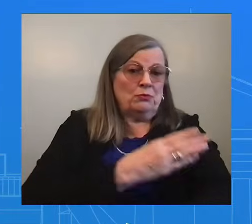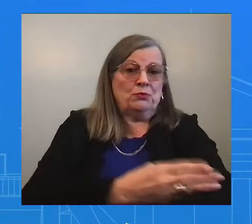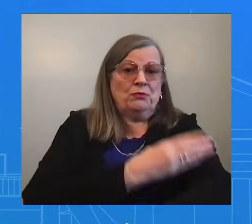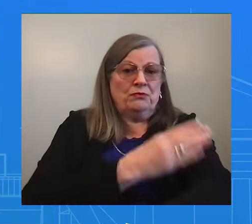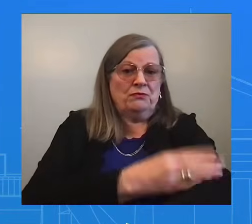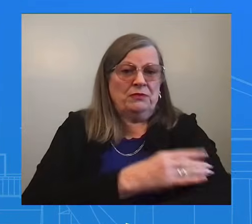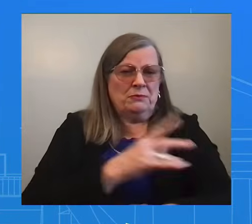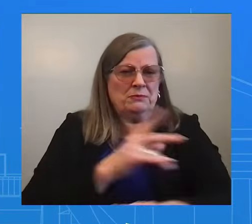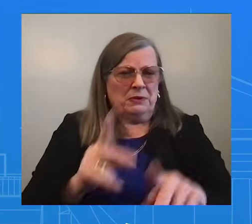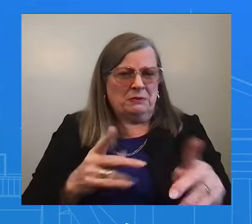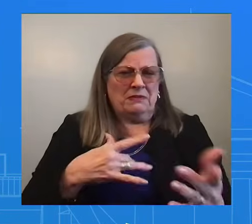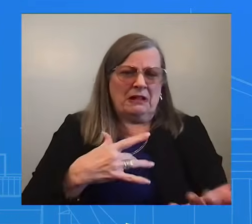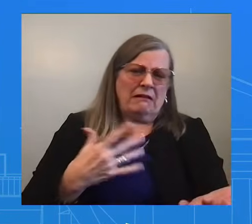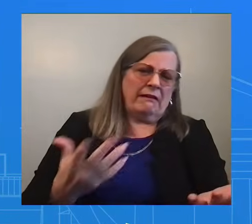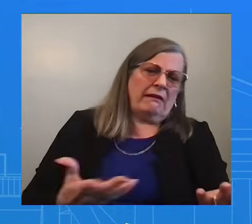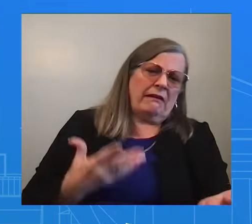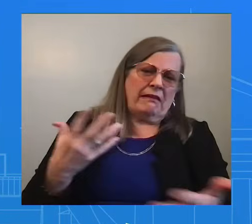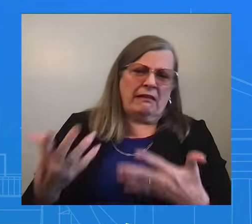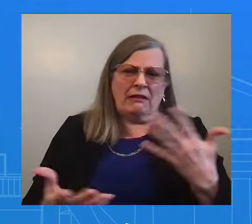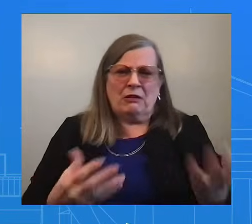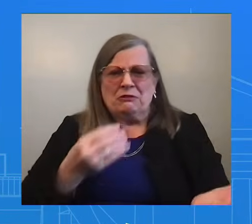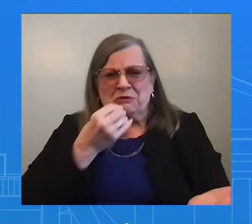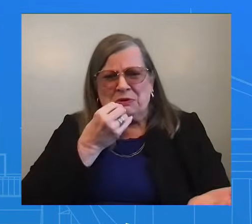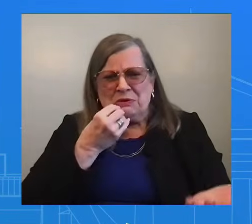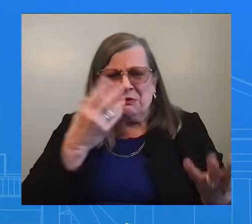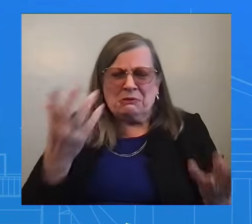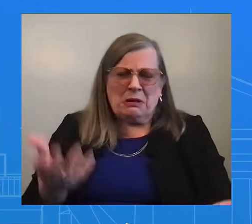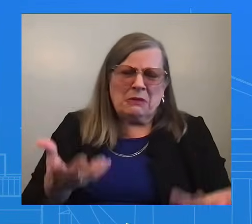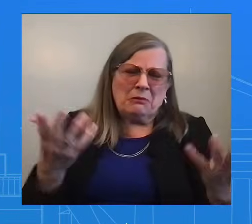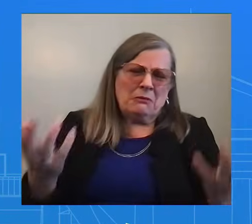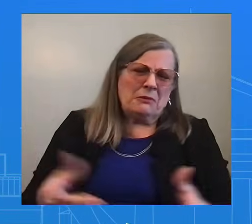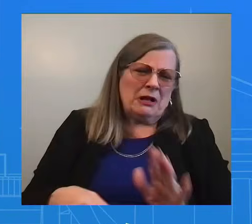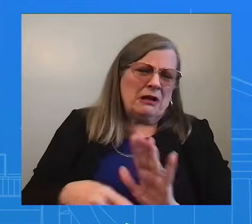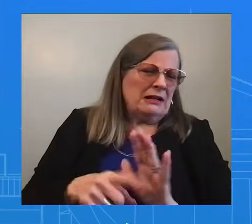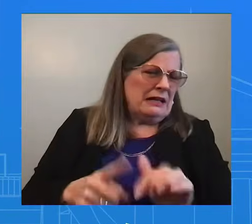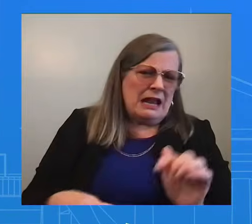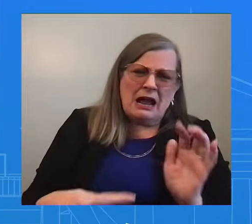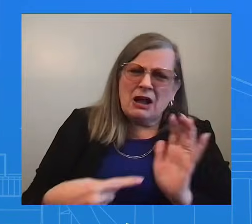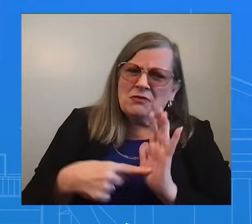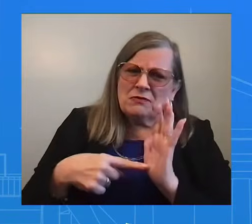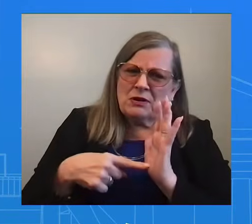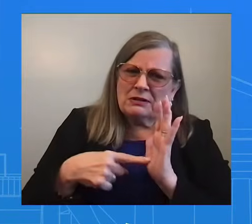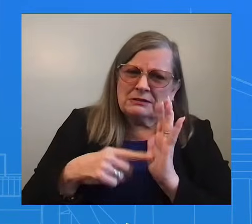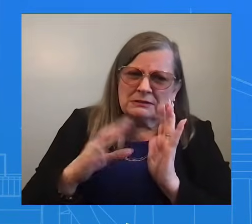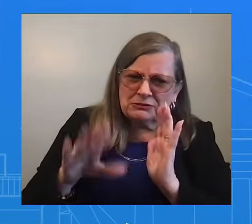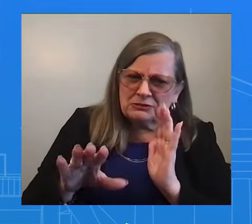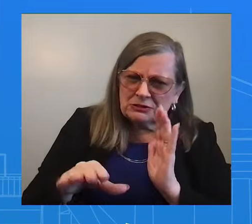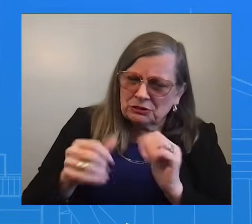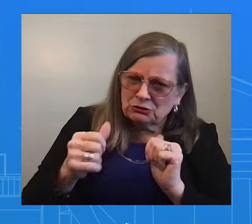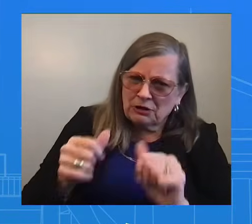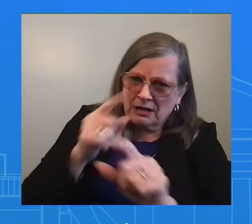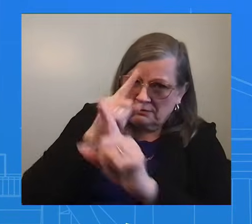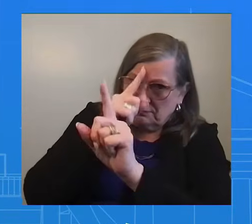And we're going to do everything that we can to lower costs. That's why we talk about junk fees, right? Whether -- and that's why we talked --